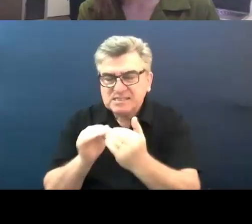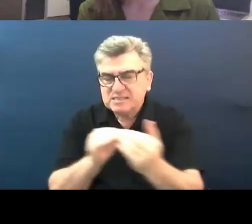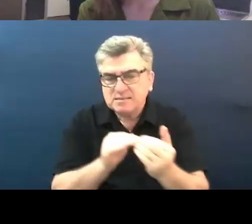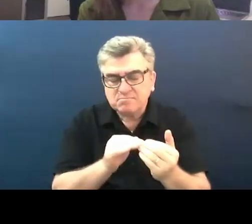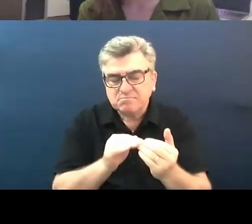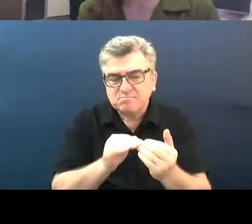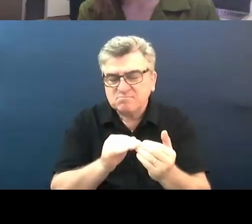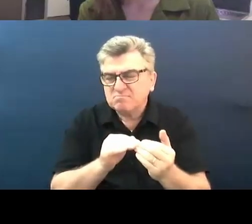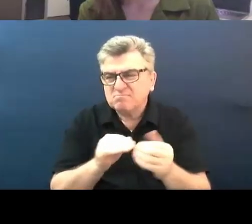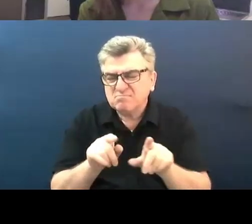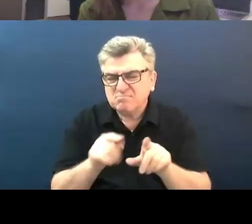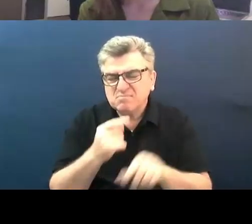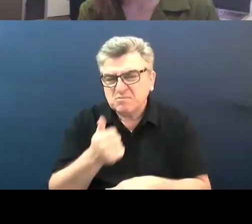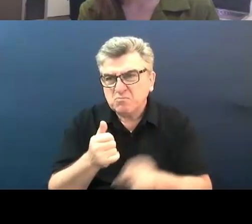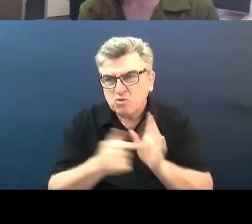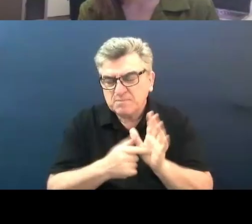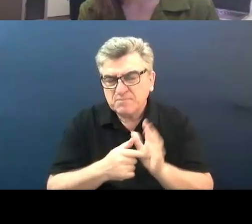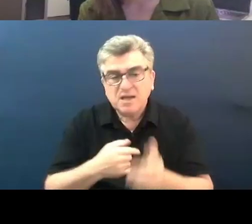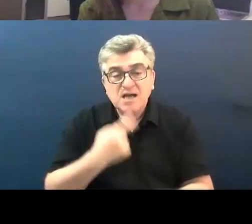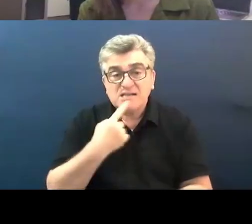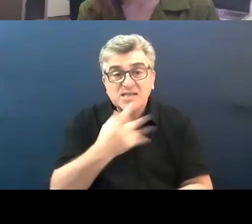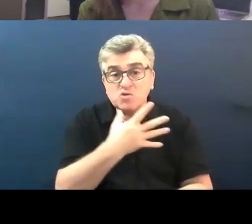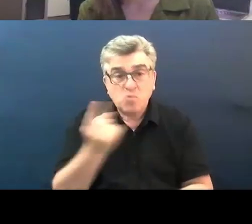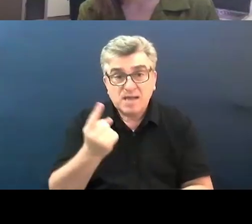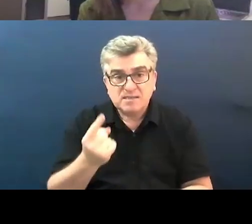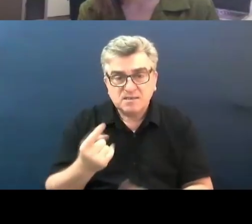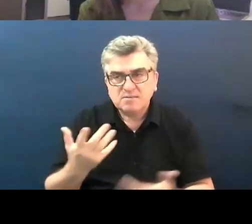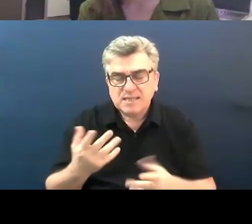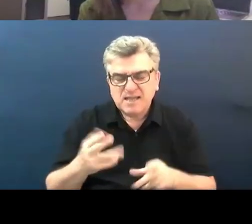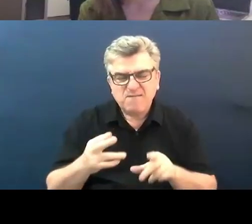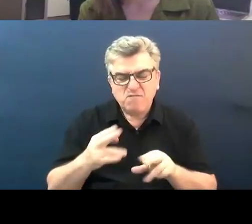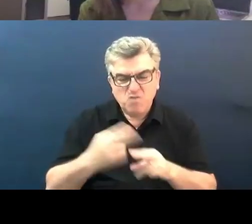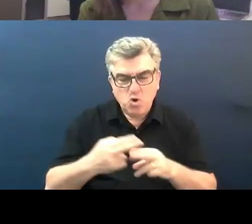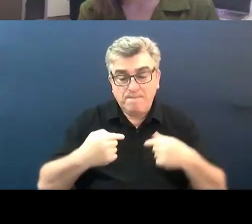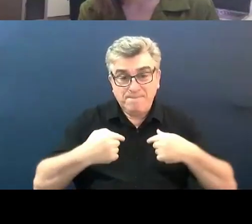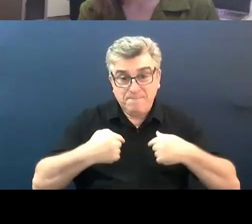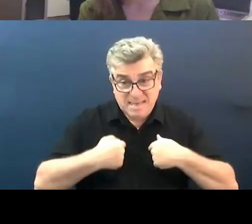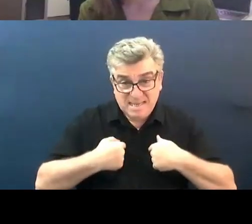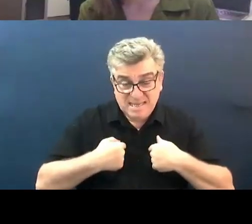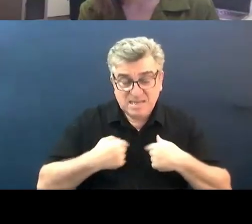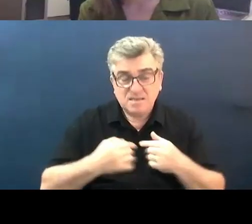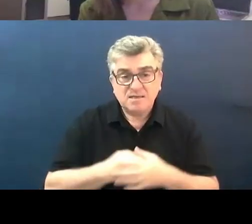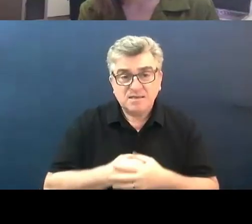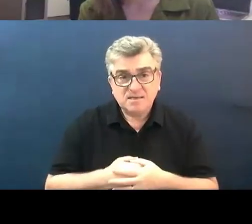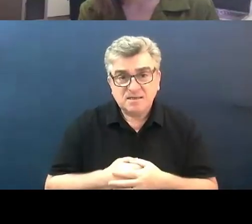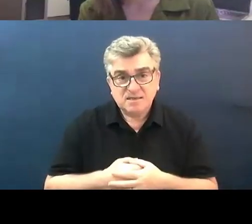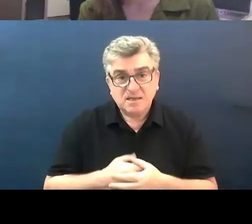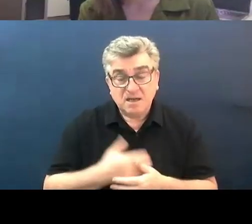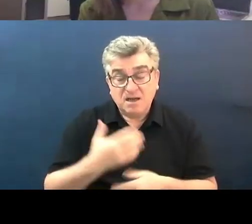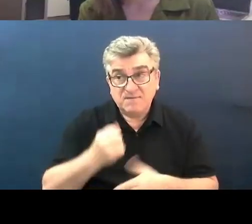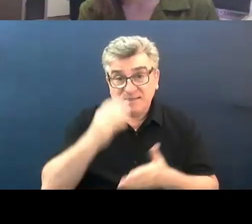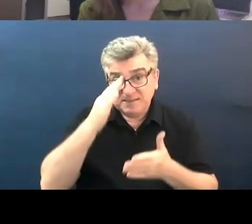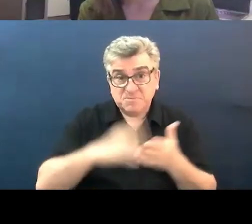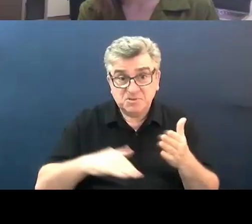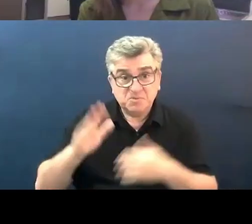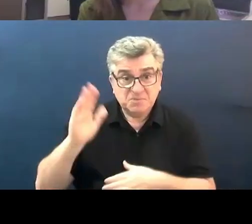because inclusiveness means for me personally, because I've had experience with it, it's my own